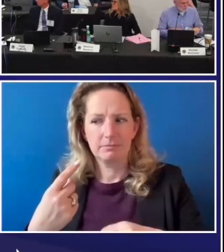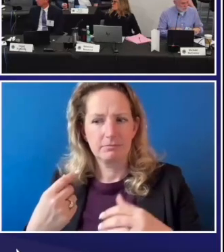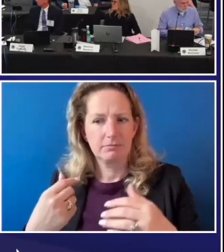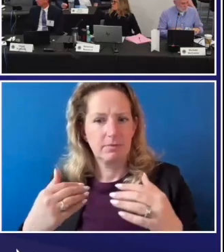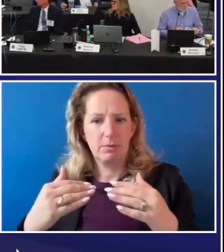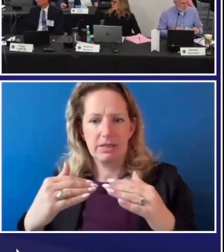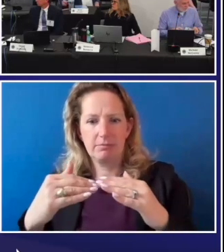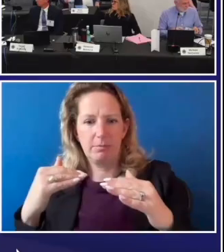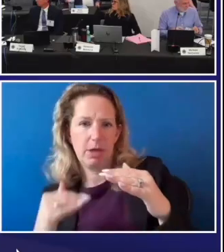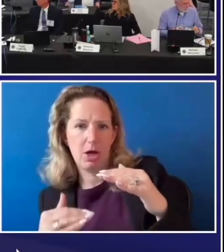is and you're out of compliance.